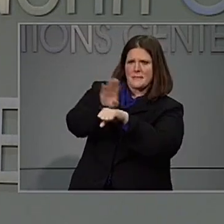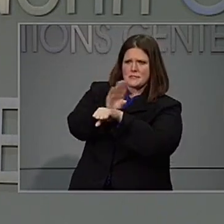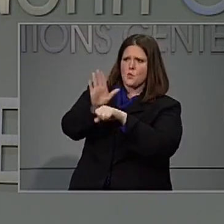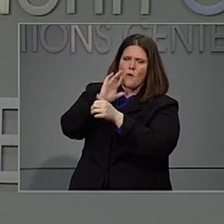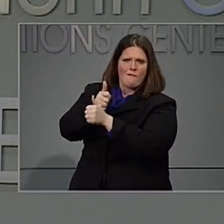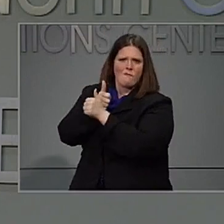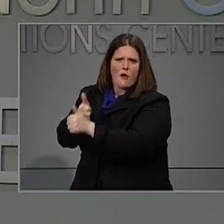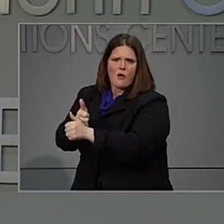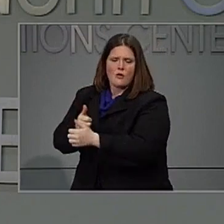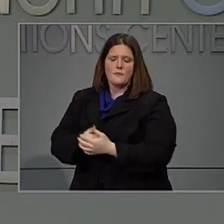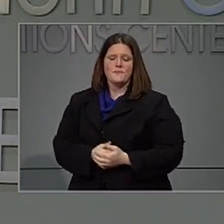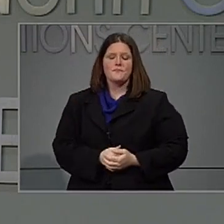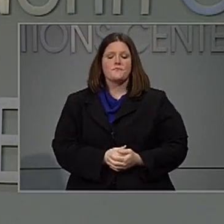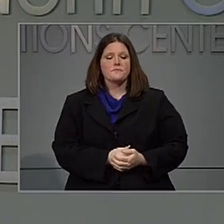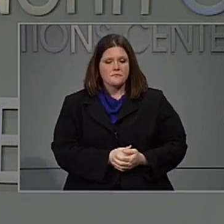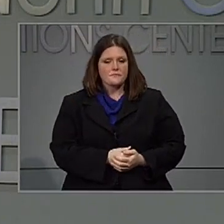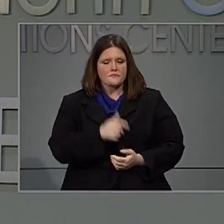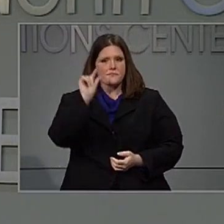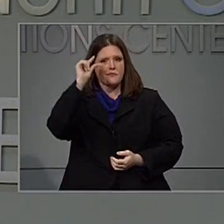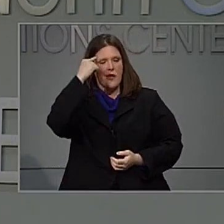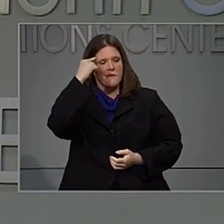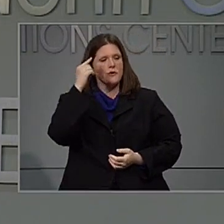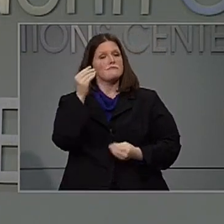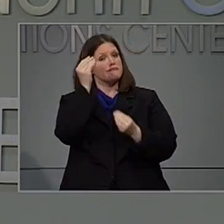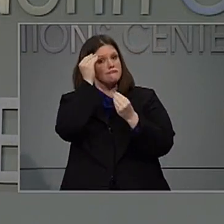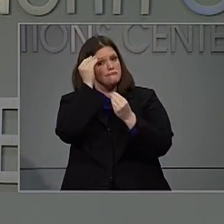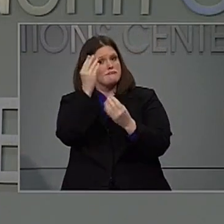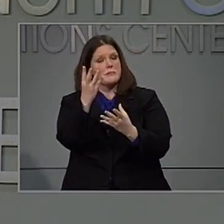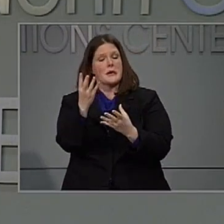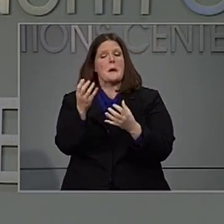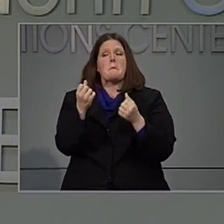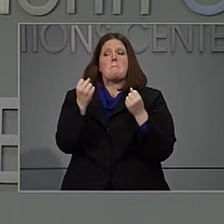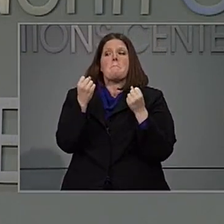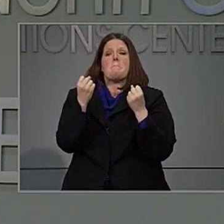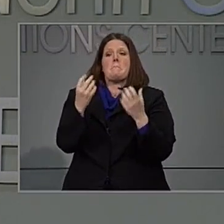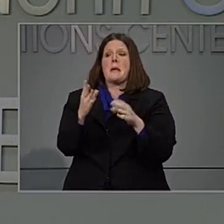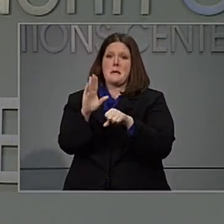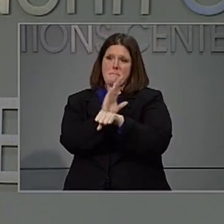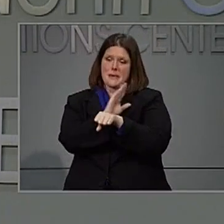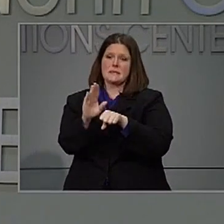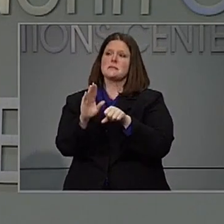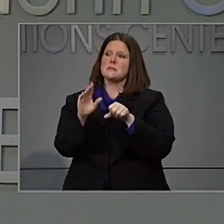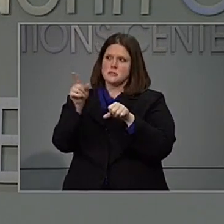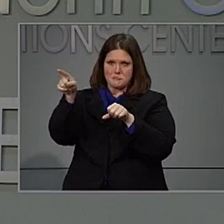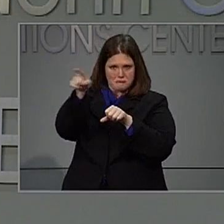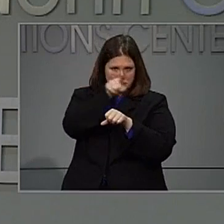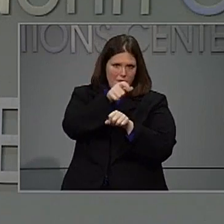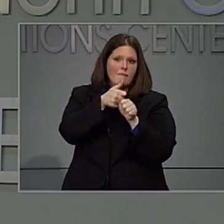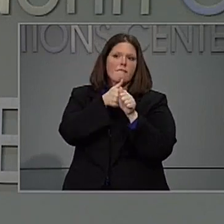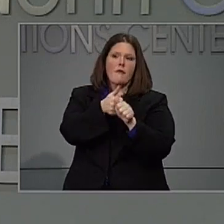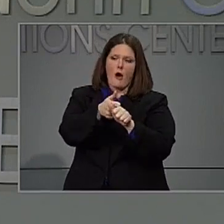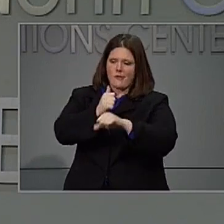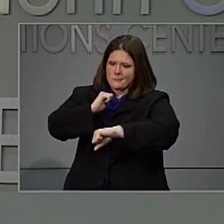ORDER FOR THESE BUSINESSES TO REOPEN? YOU TALKED A LOT ABOUT THE IMPORTANCE OF CONSUMER PROCESS IN THIS PROCESS, BUT HOW CAN WE BE SURE A BUSINESS IS COMPLYING WITH THE SAFETY MEASURES YOU LAID OUT?